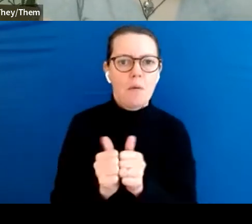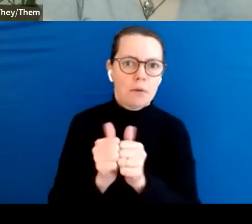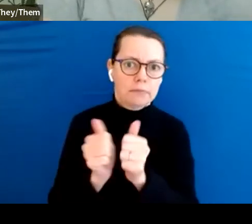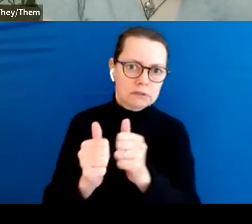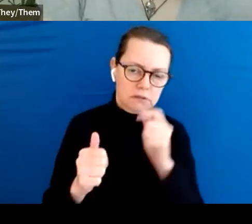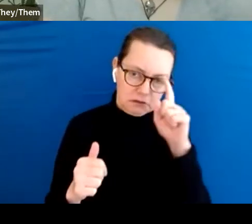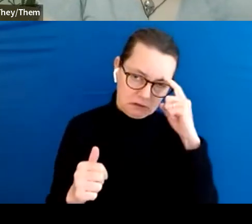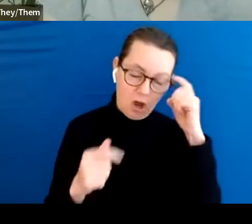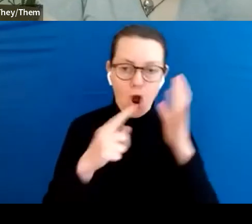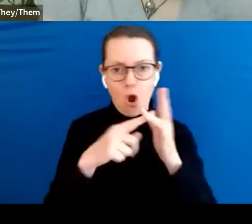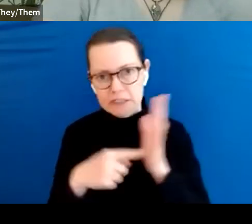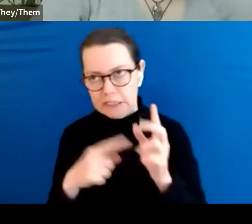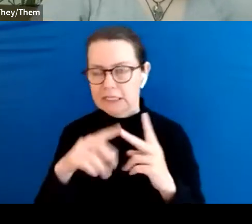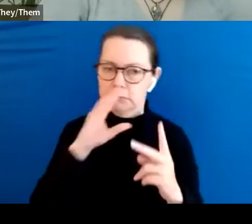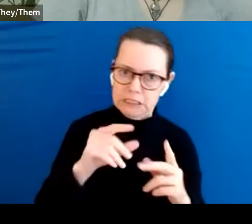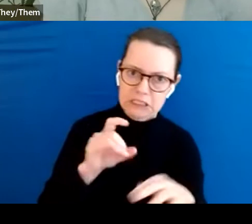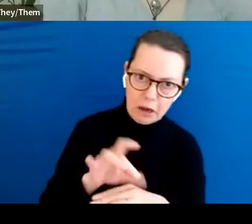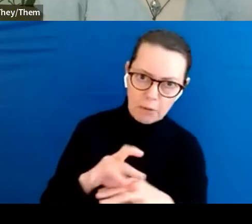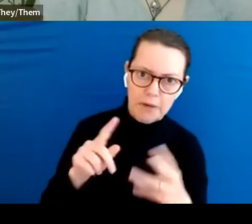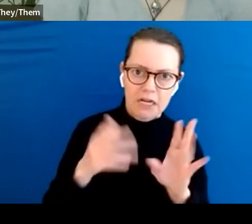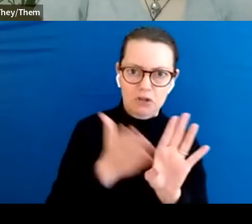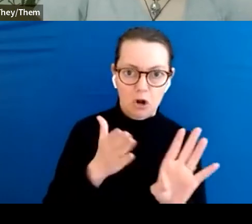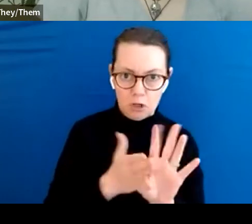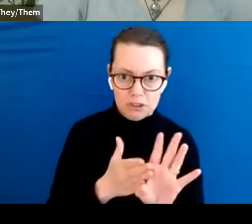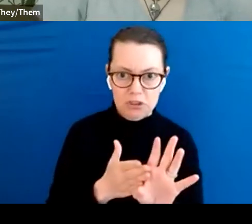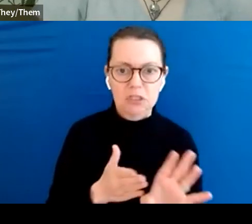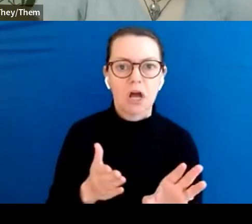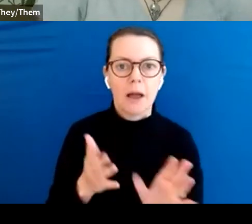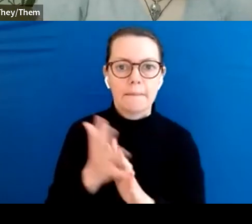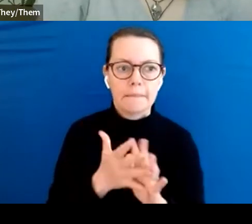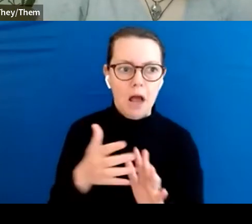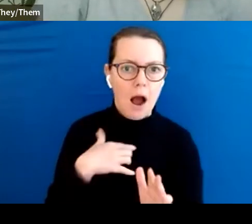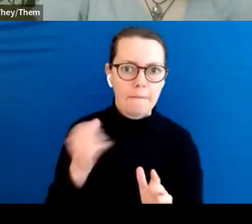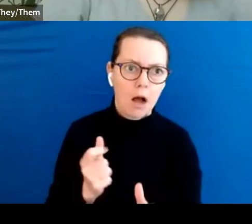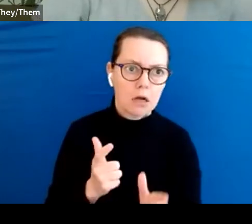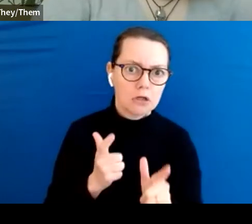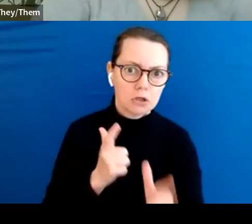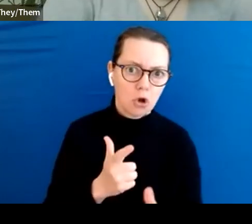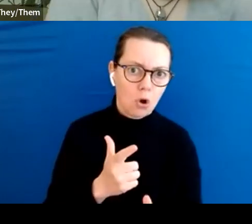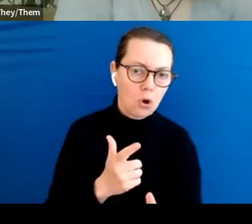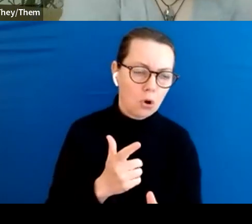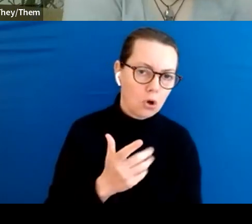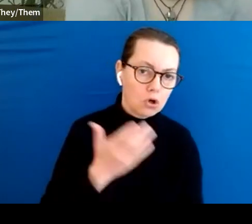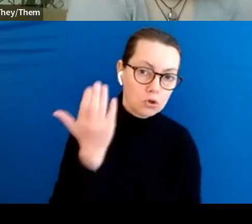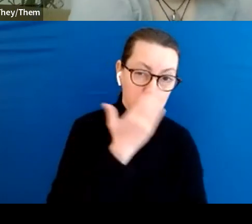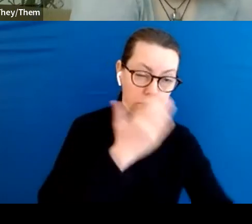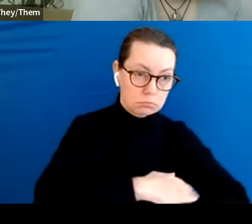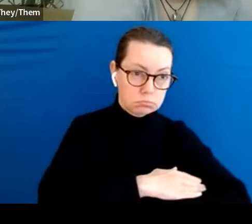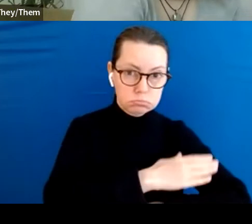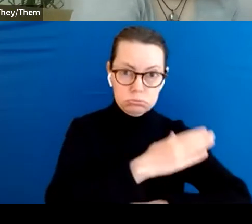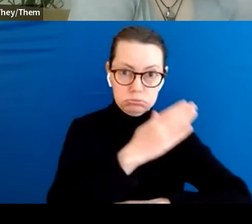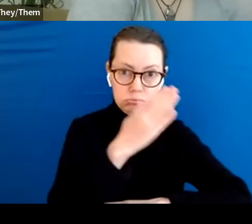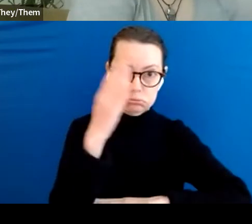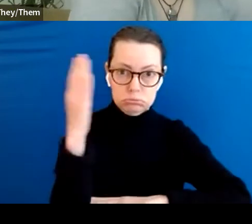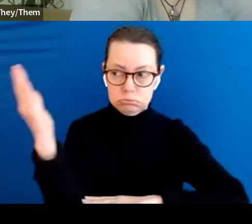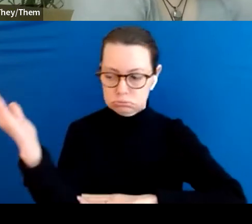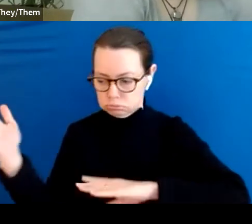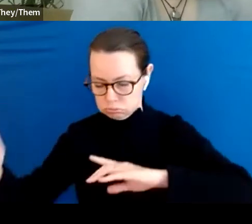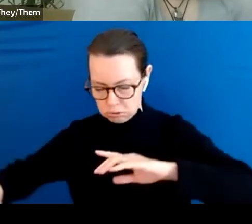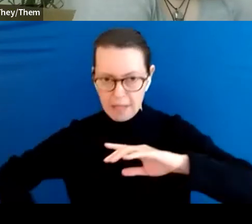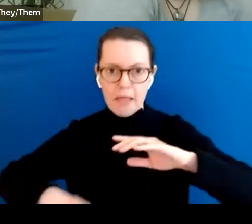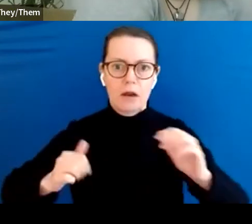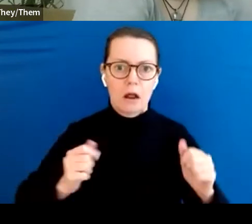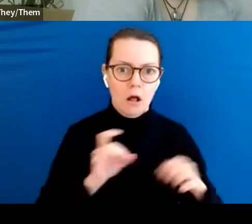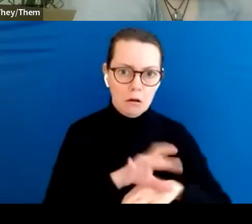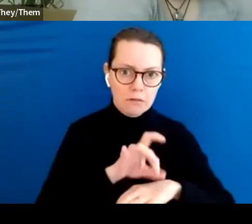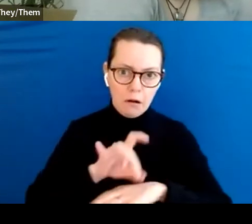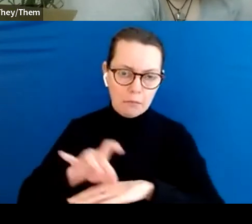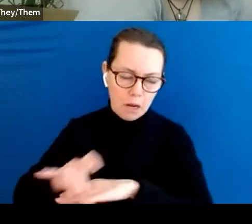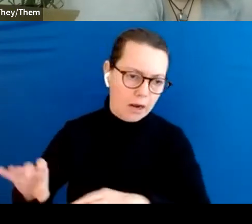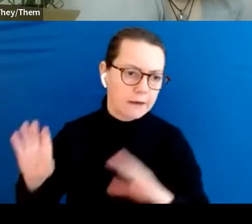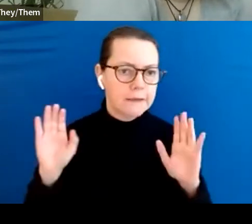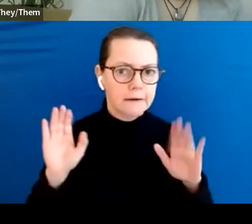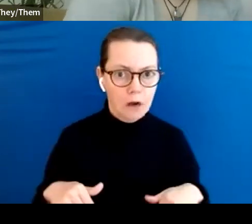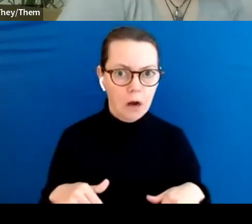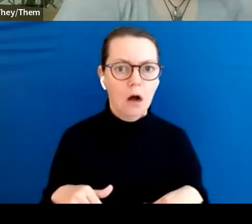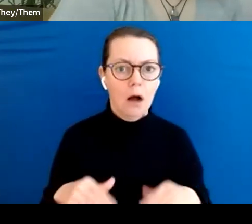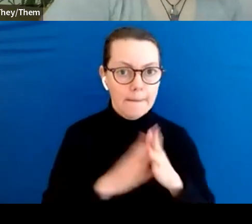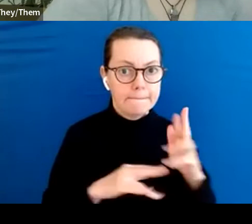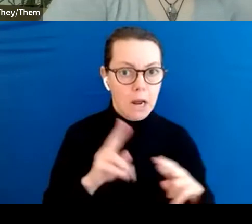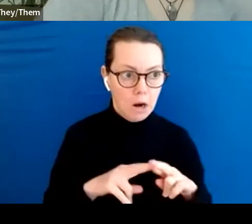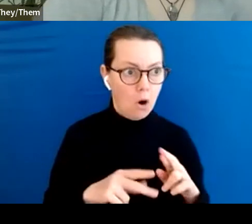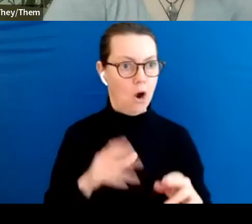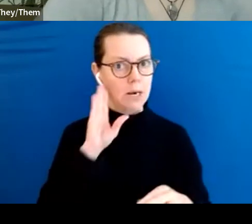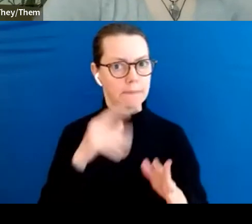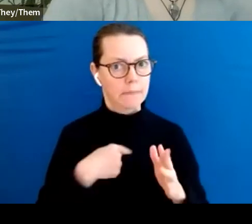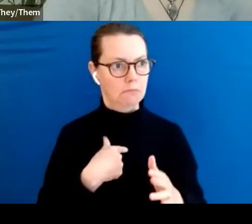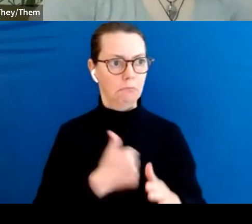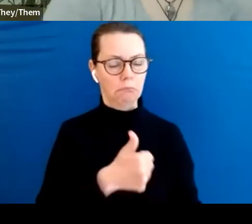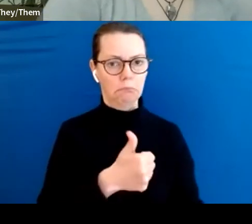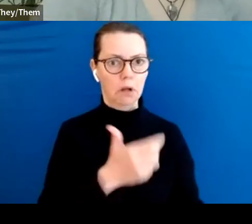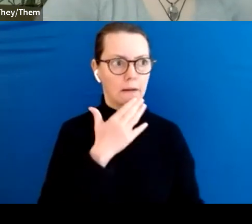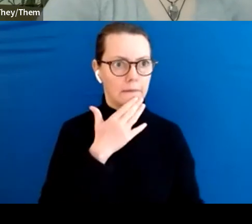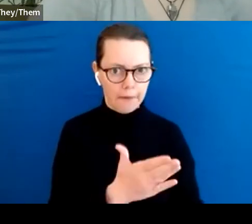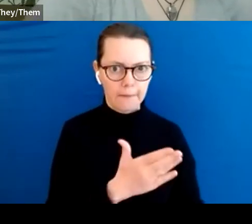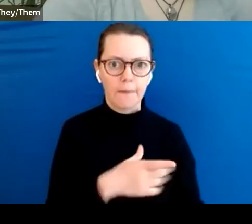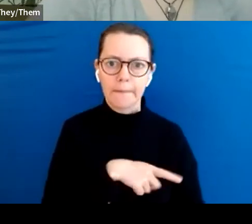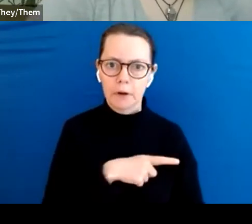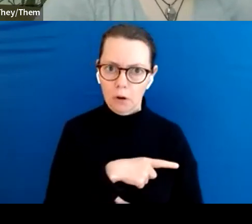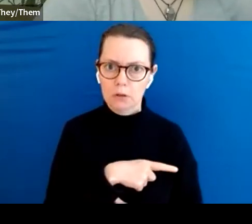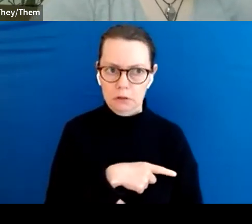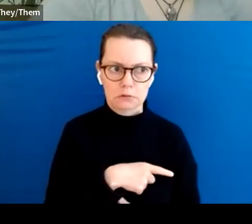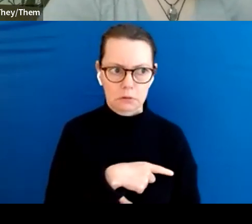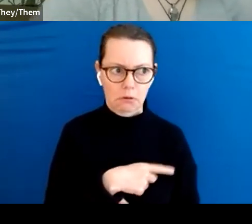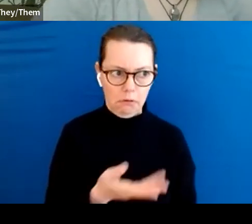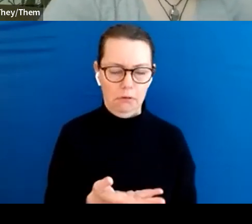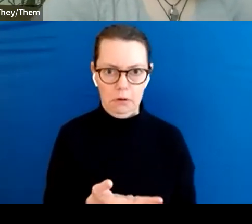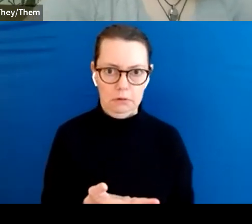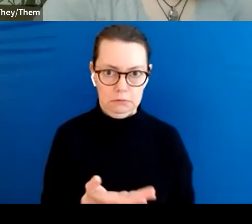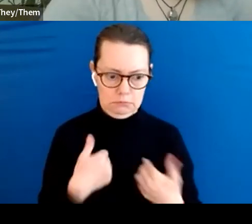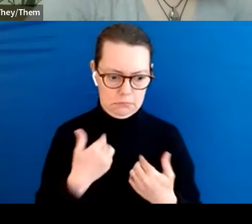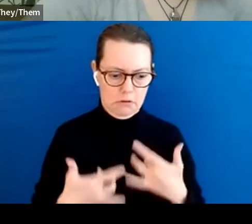like speech, occupational therapy and psychology, so that I wasn't having to go from a loan and torture state school, to a therapy appointment at men that it meant a lot that my parents Listen to me, because I think it's important for parents to ask the